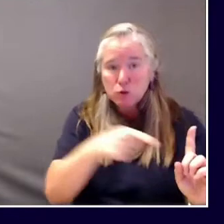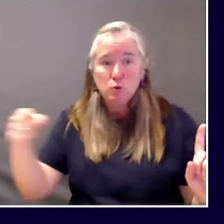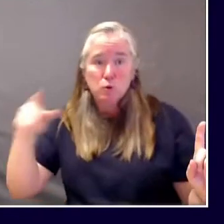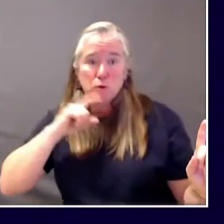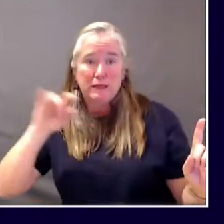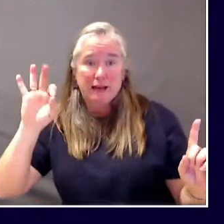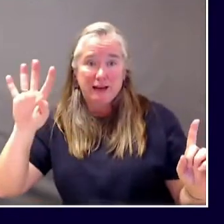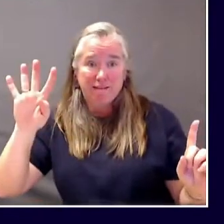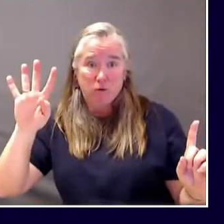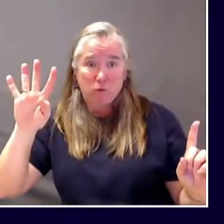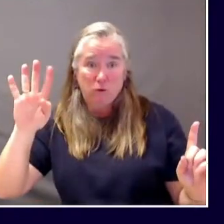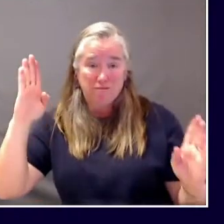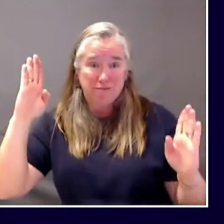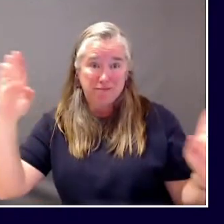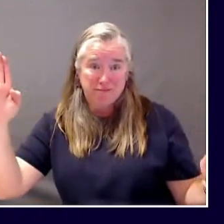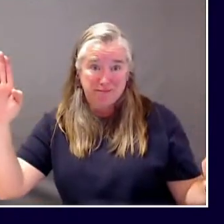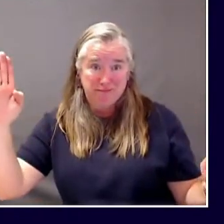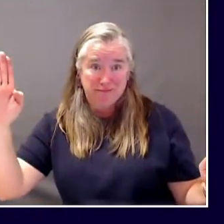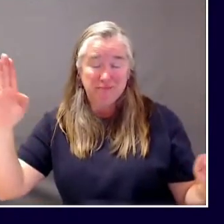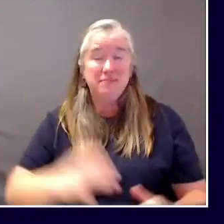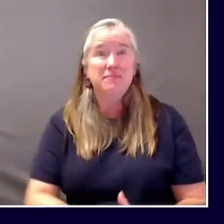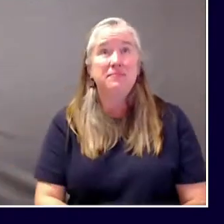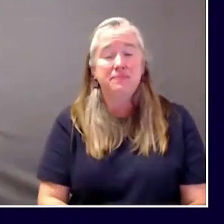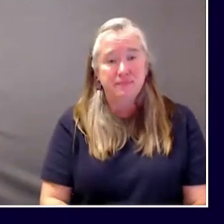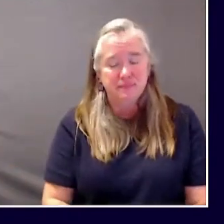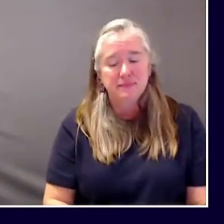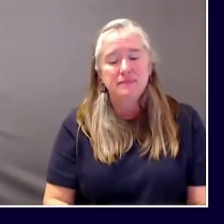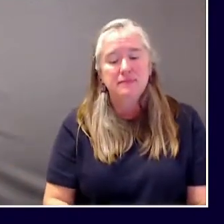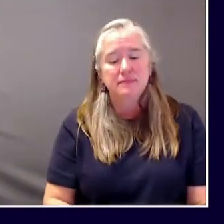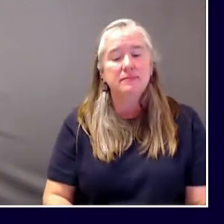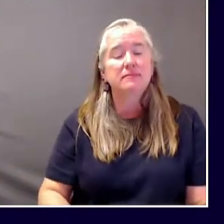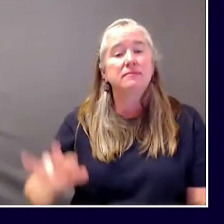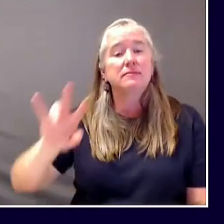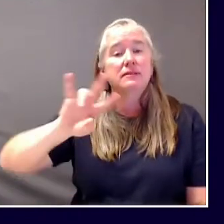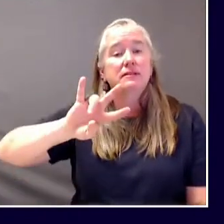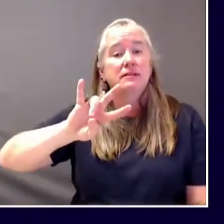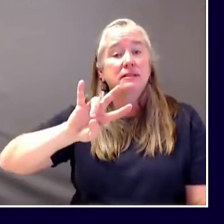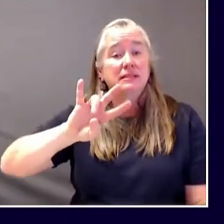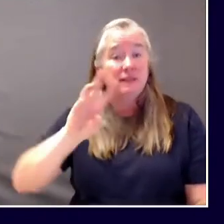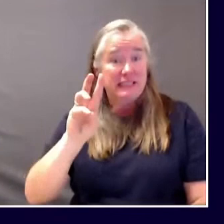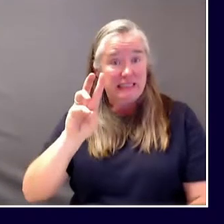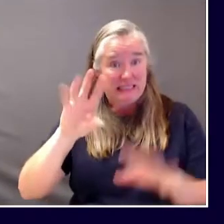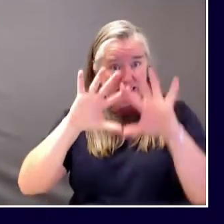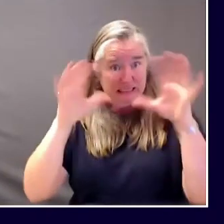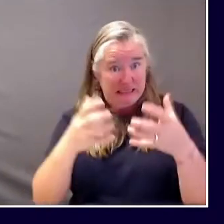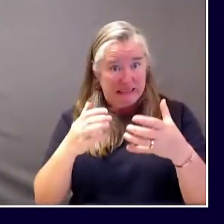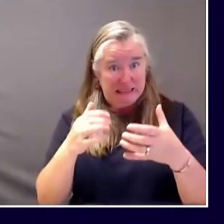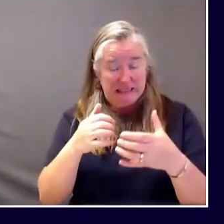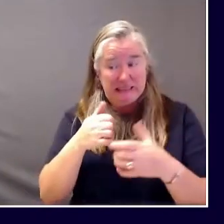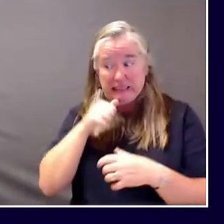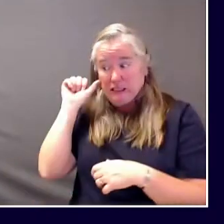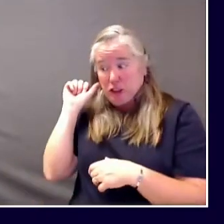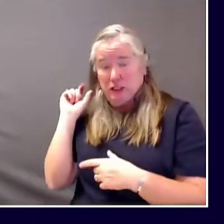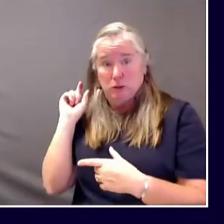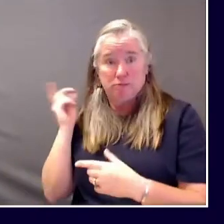ninety four years old and of the seventy six new cases